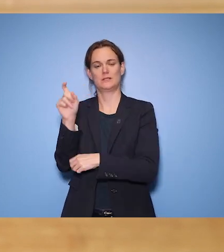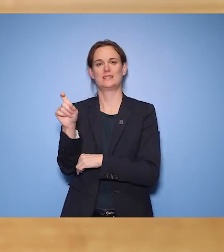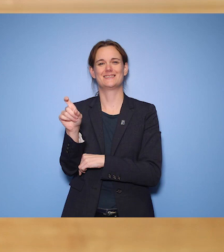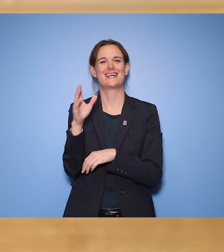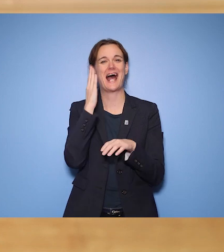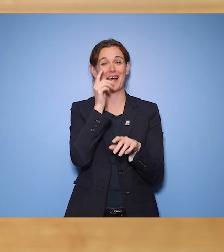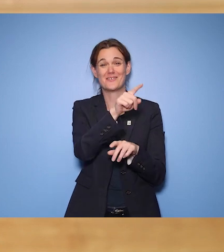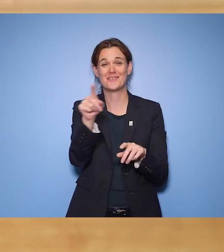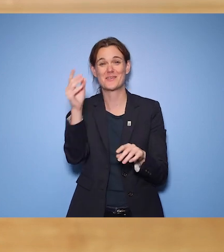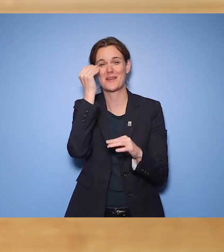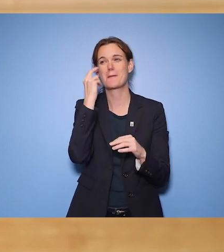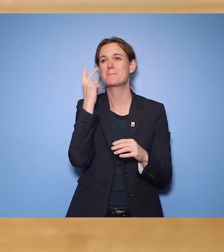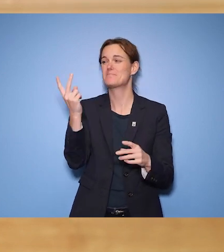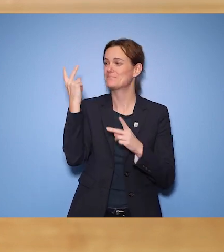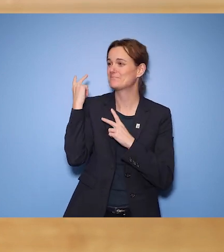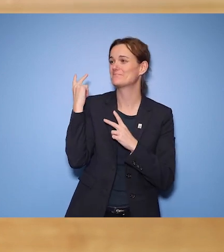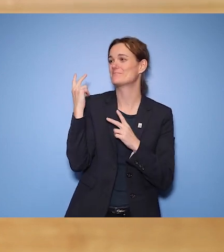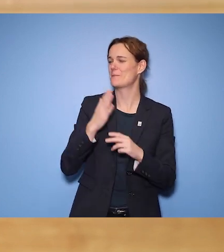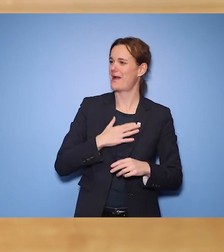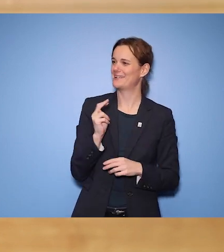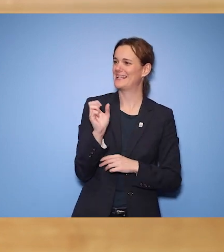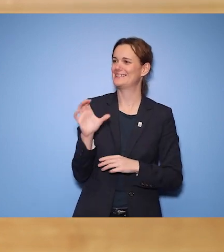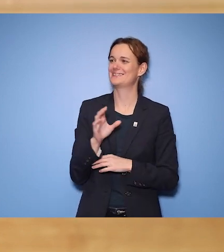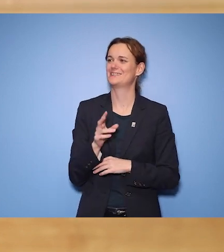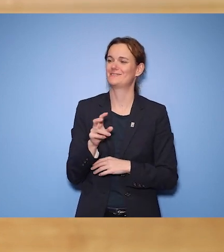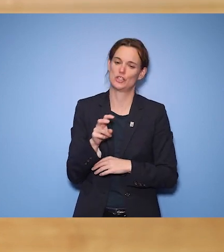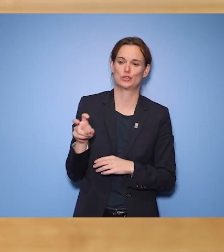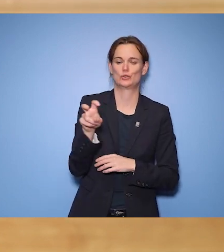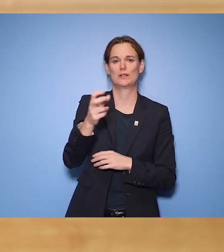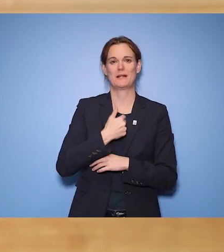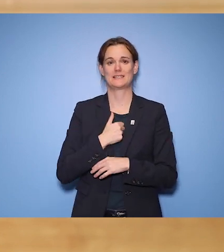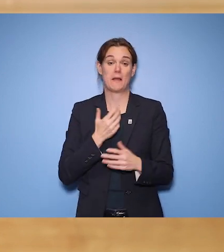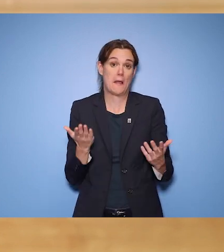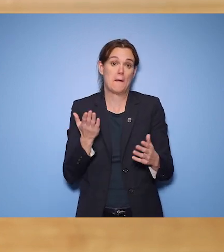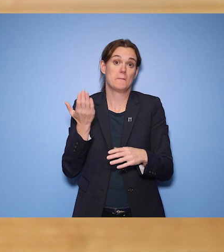NSCC journey. Whether you're an alumnus of one of our predecessor schools or you're